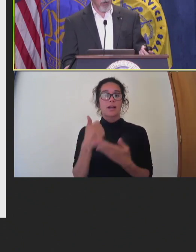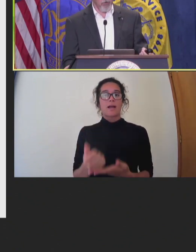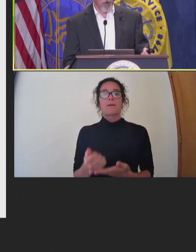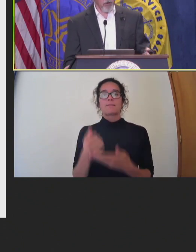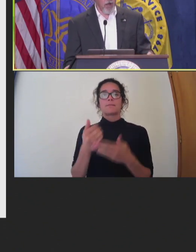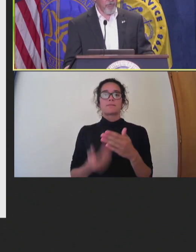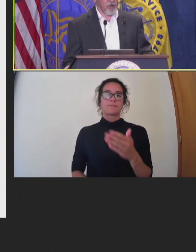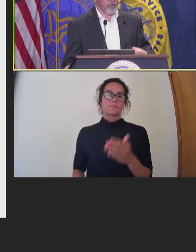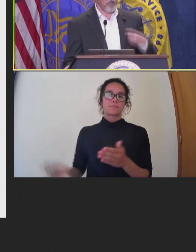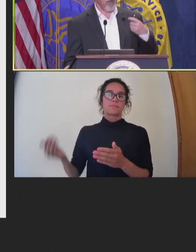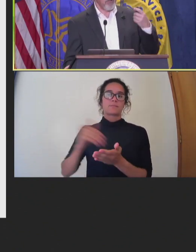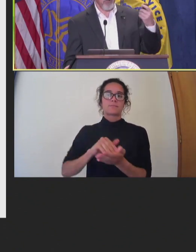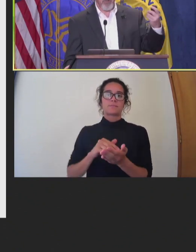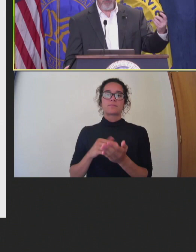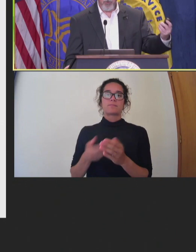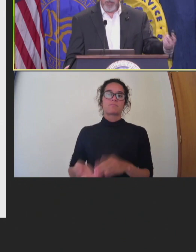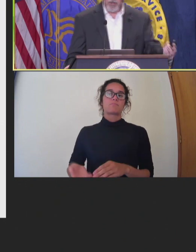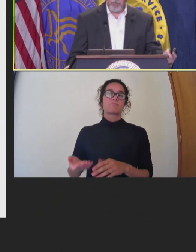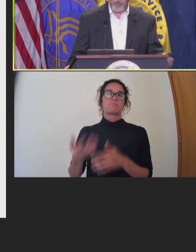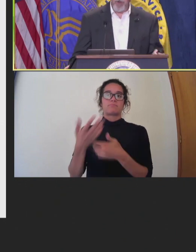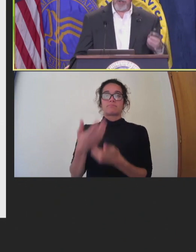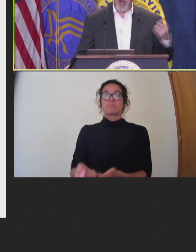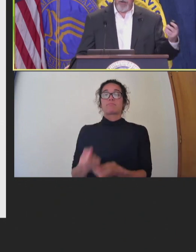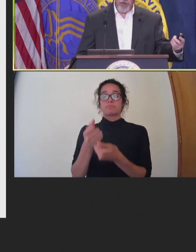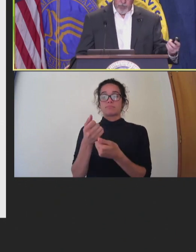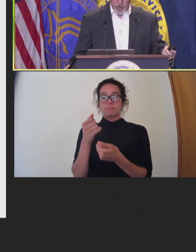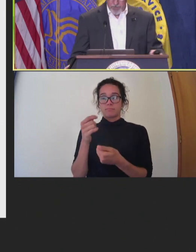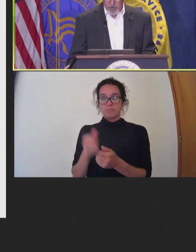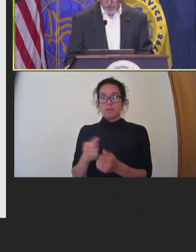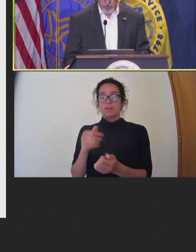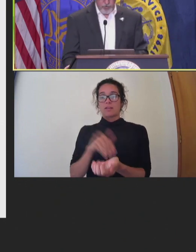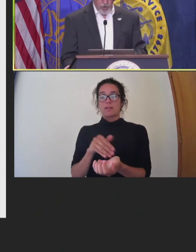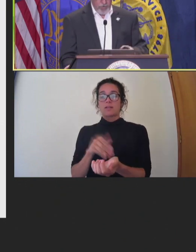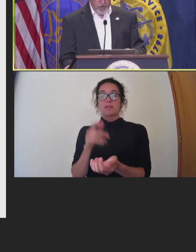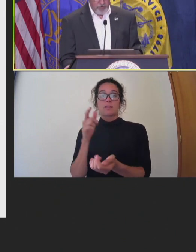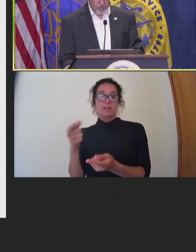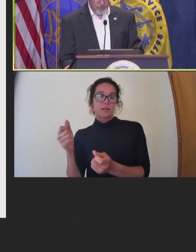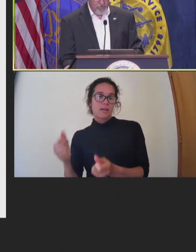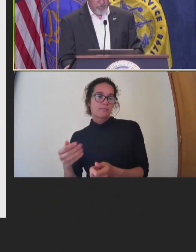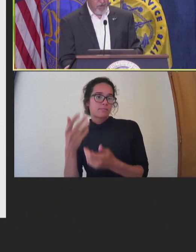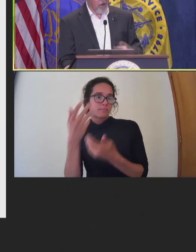provider confidence so that we can then provide confident recommendations to our patients.